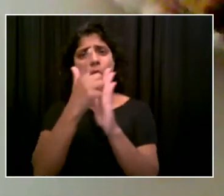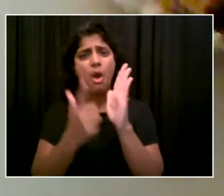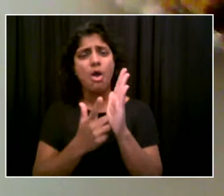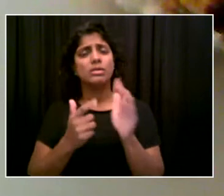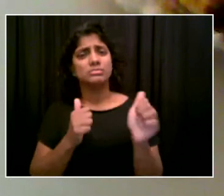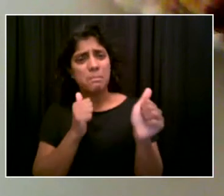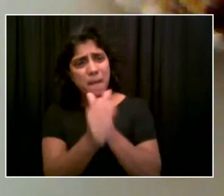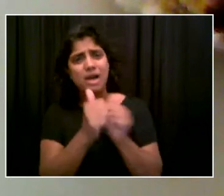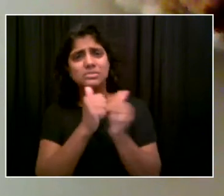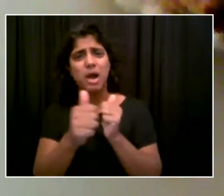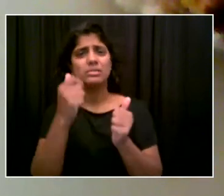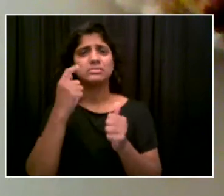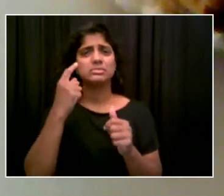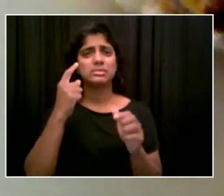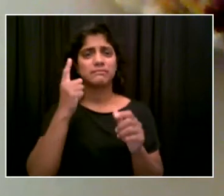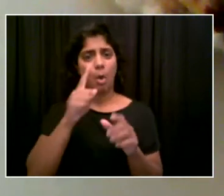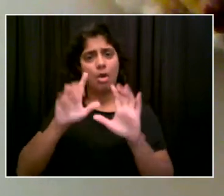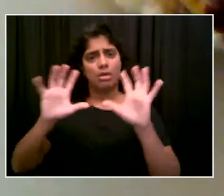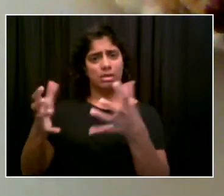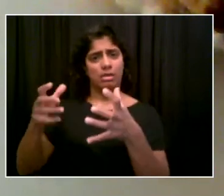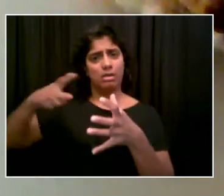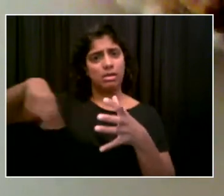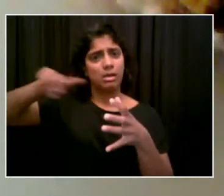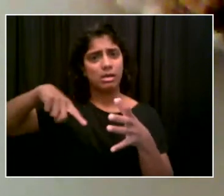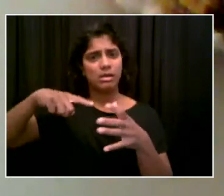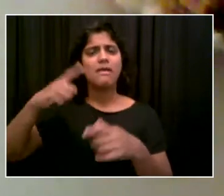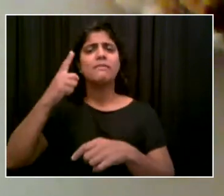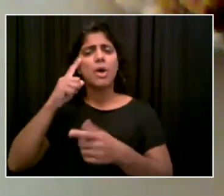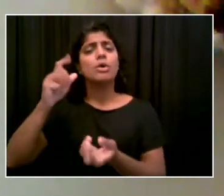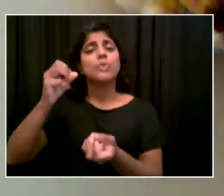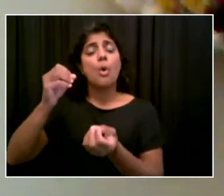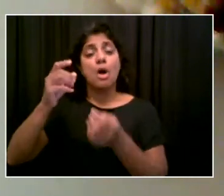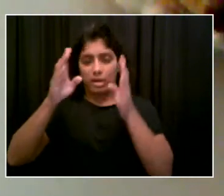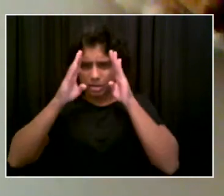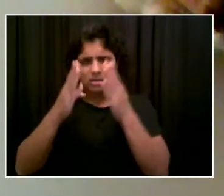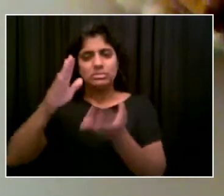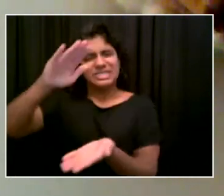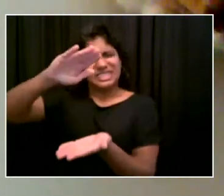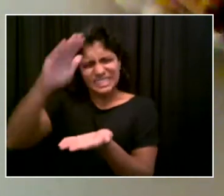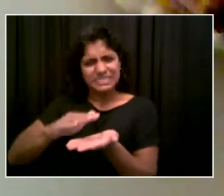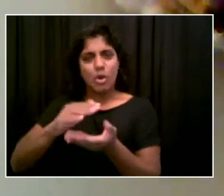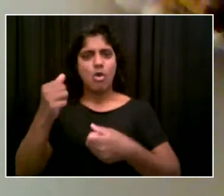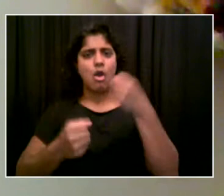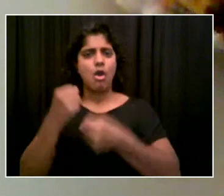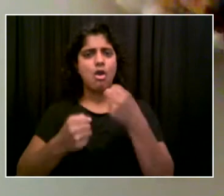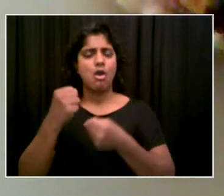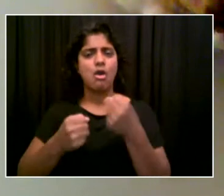LEGISLATION BUT IT'S ONLY A VERY SML ALPIECE OF THE PIE WHEN IT COMES TO ENVIRONMENIT N